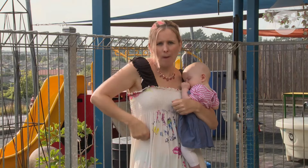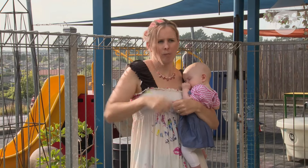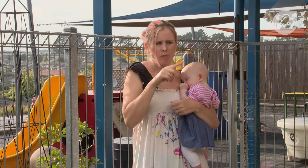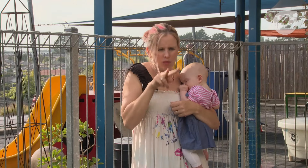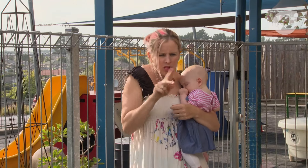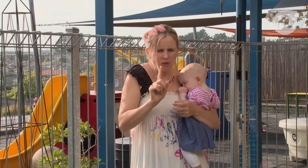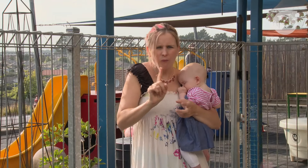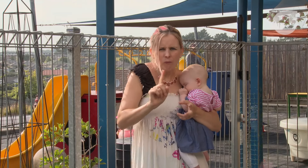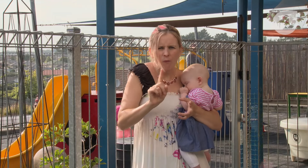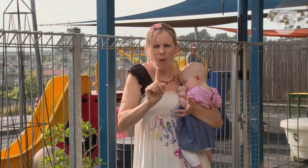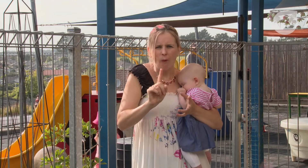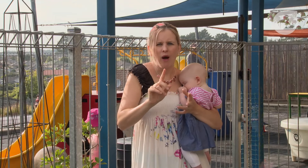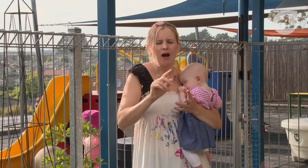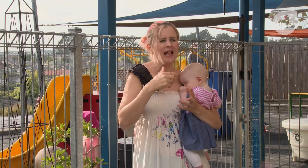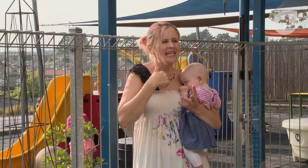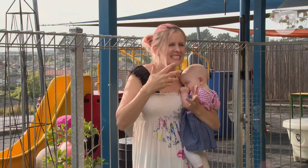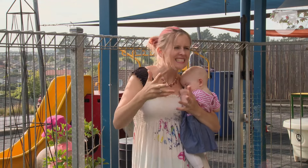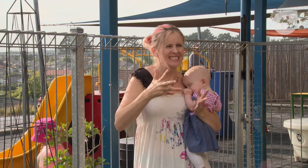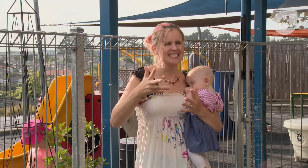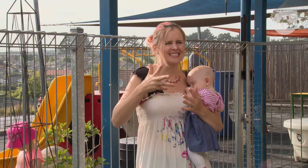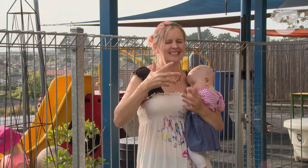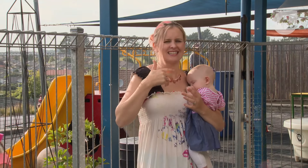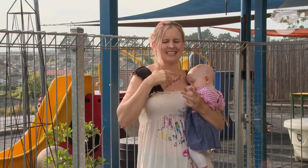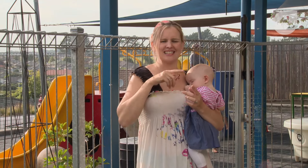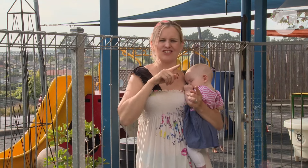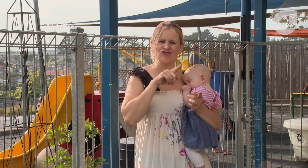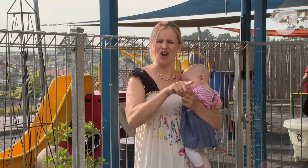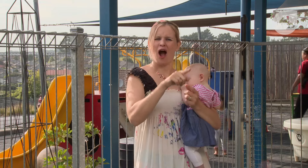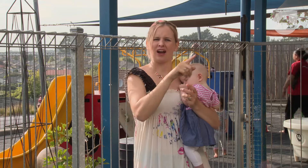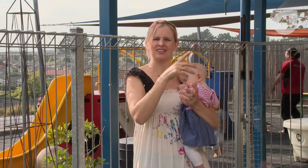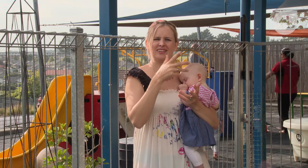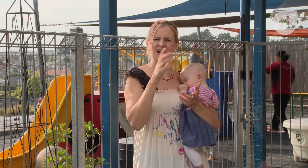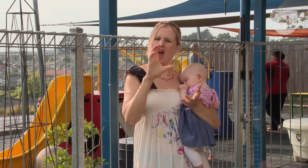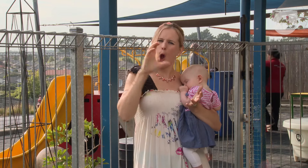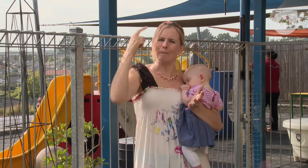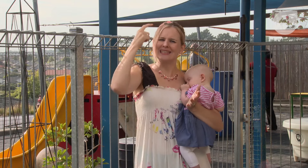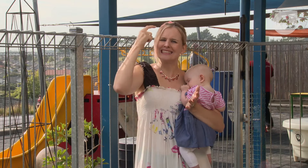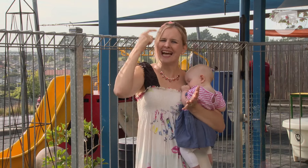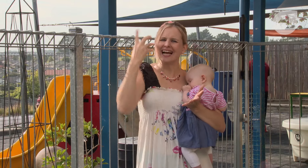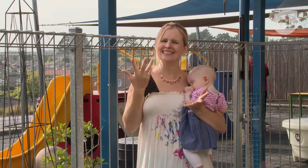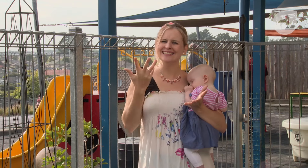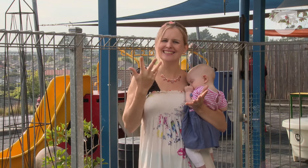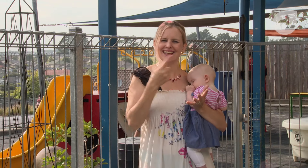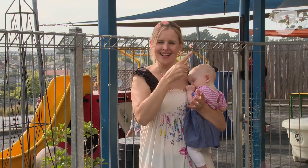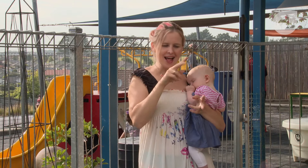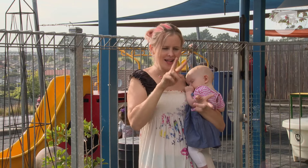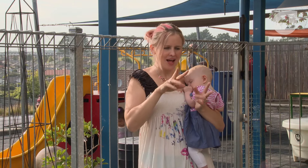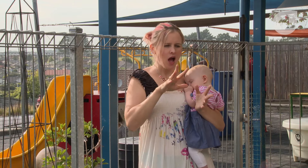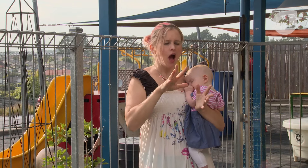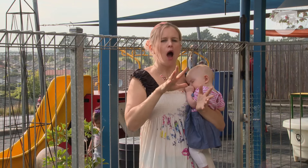but trying to make sure that communication is clear, it's difficult. It should be common sense, but basically I had to gesture...